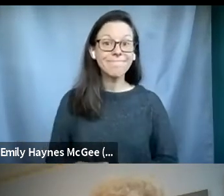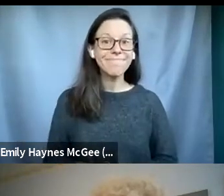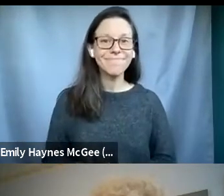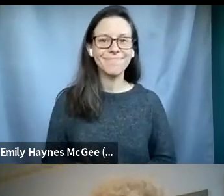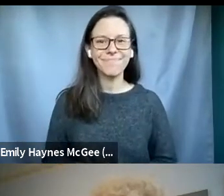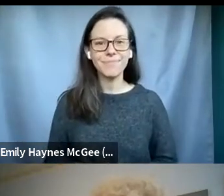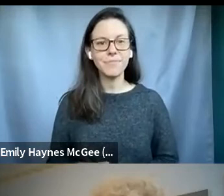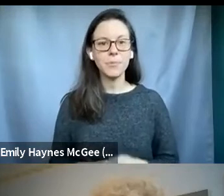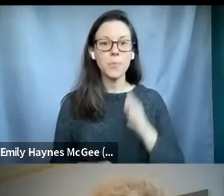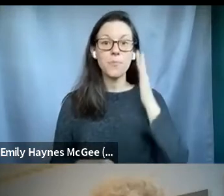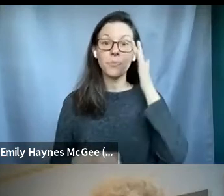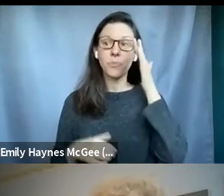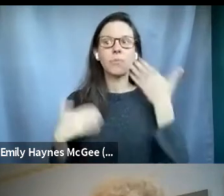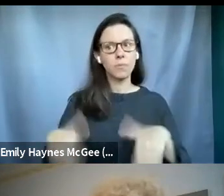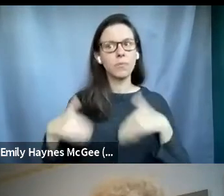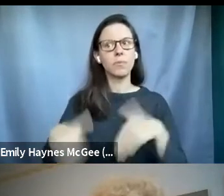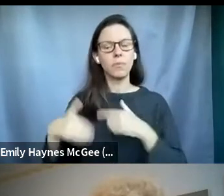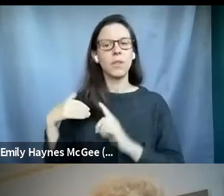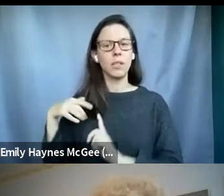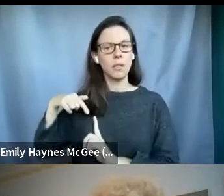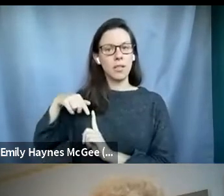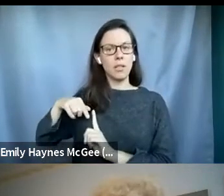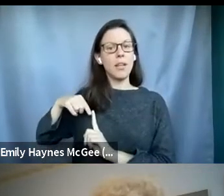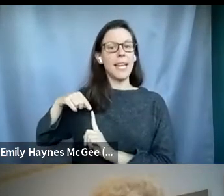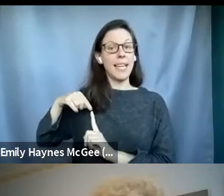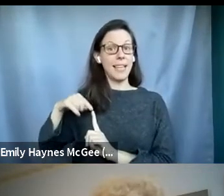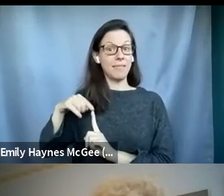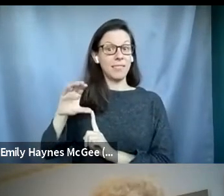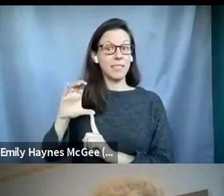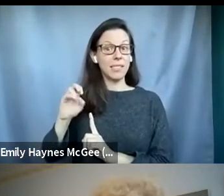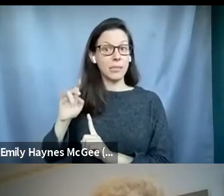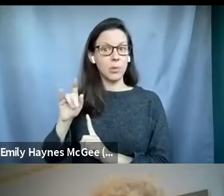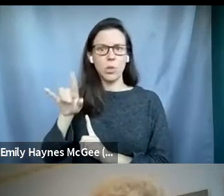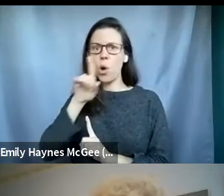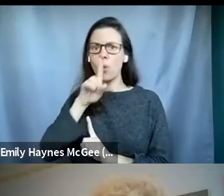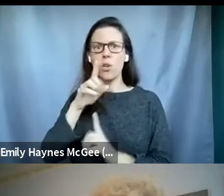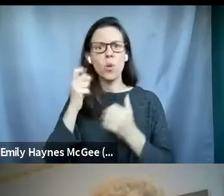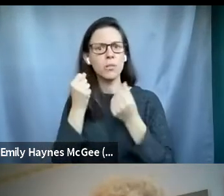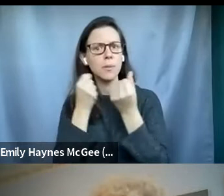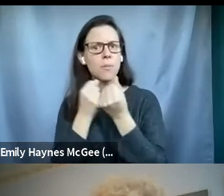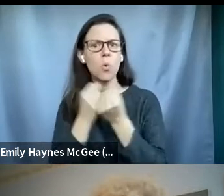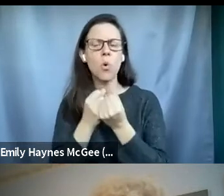And they are really aiming to support vibrant, under the radar artists activities and so